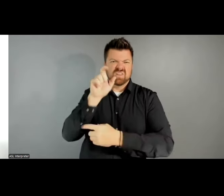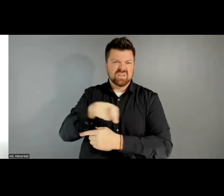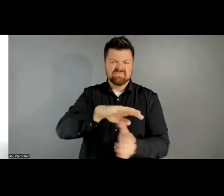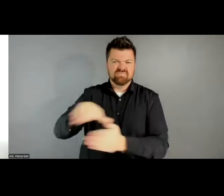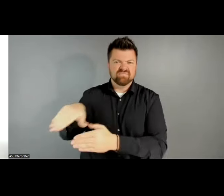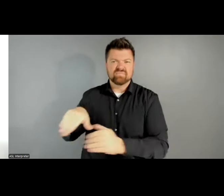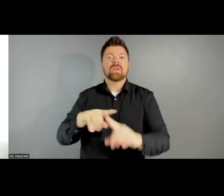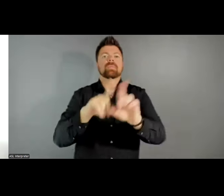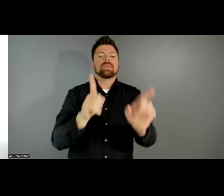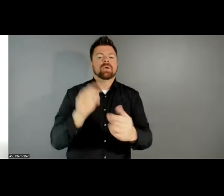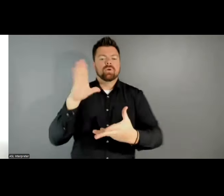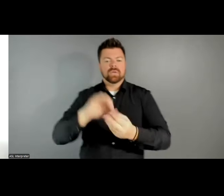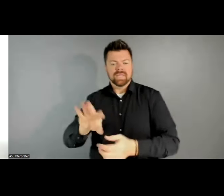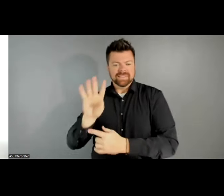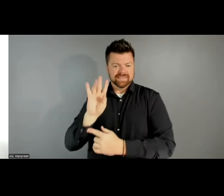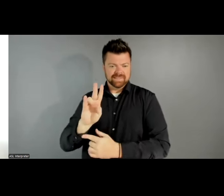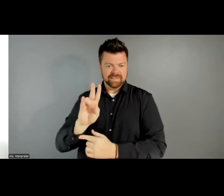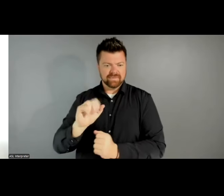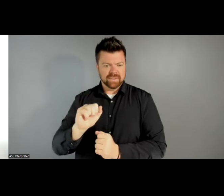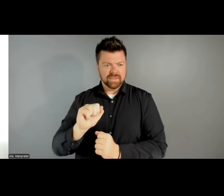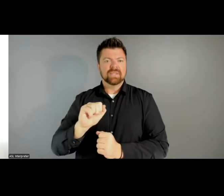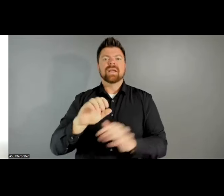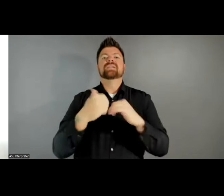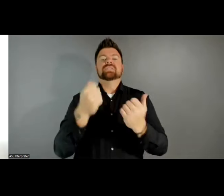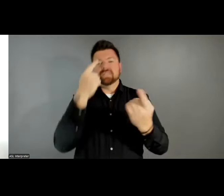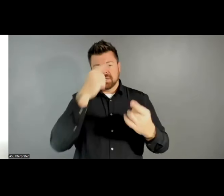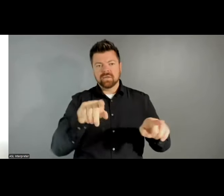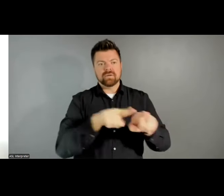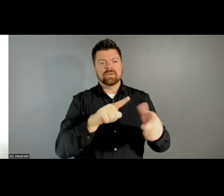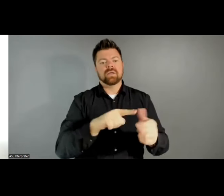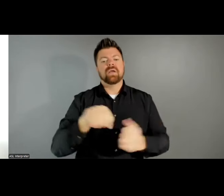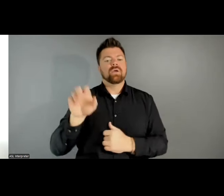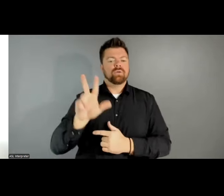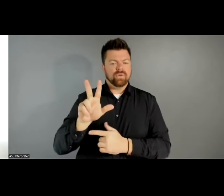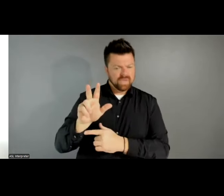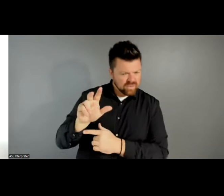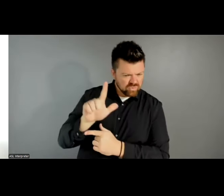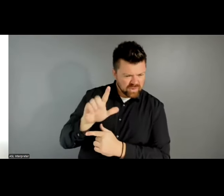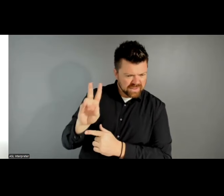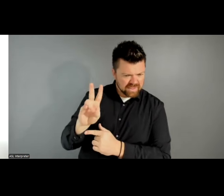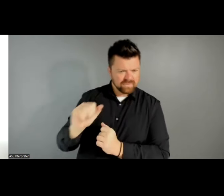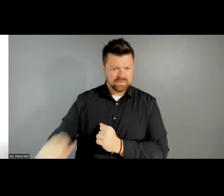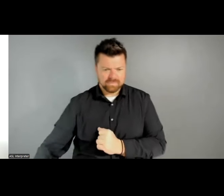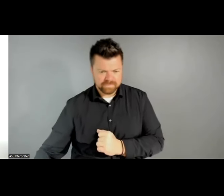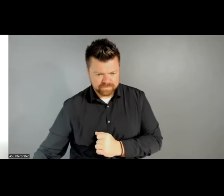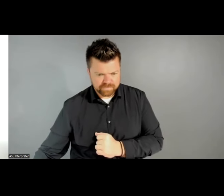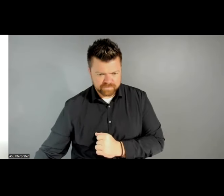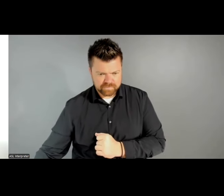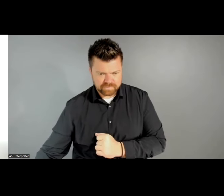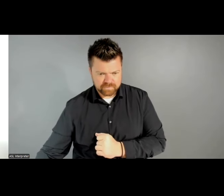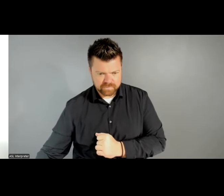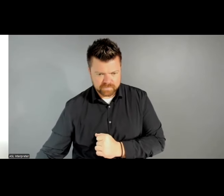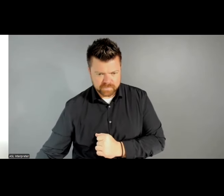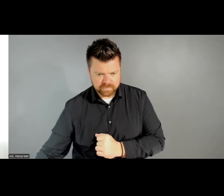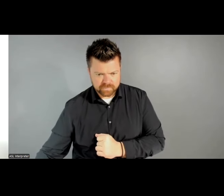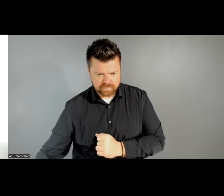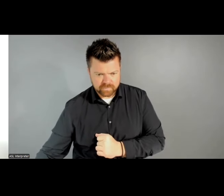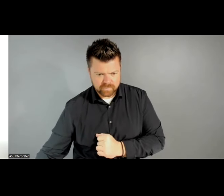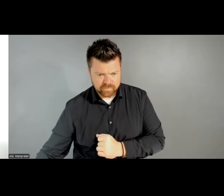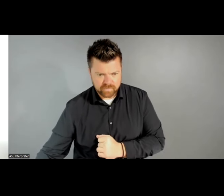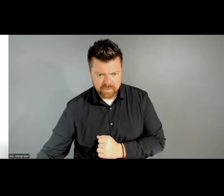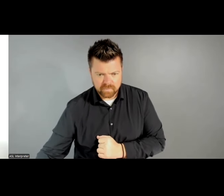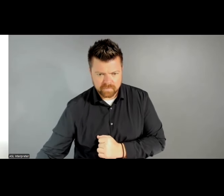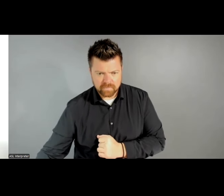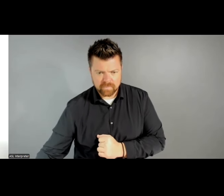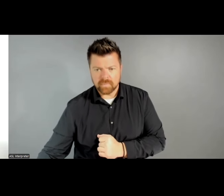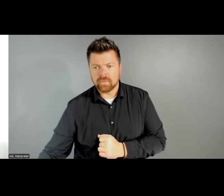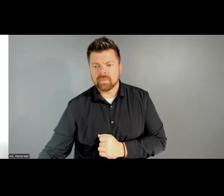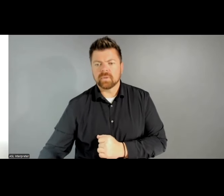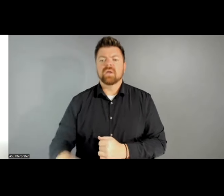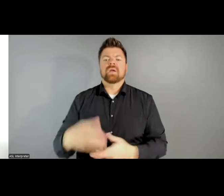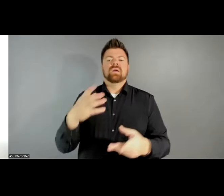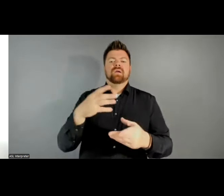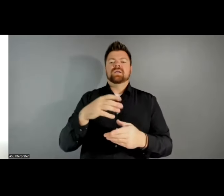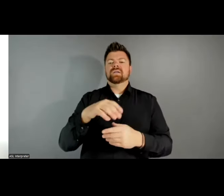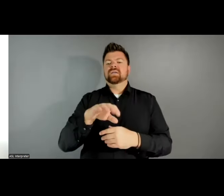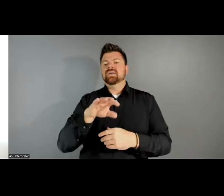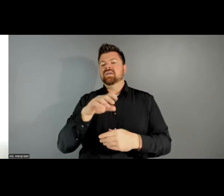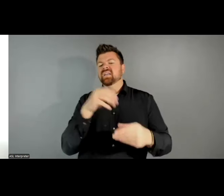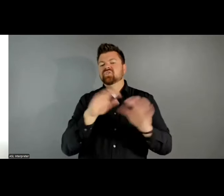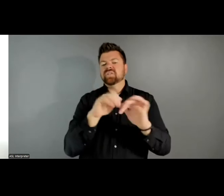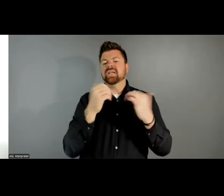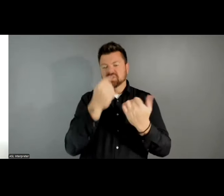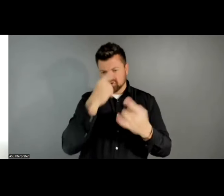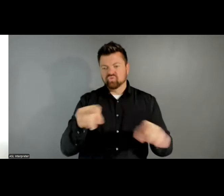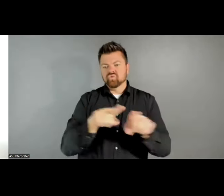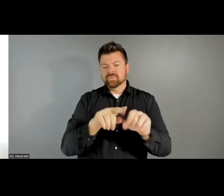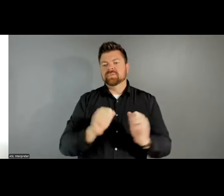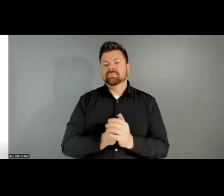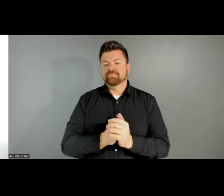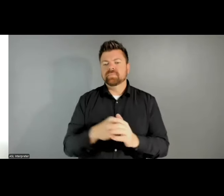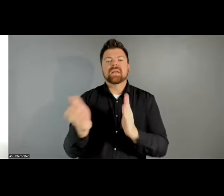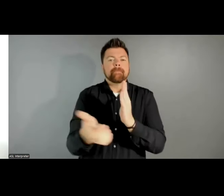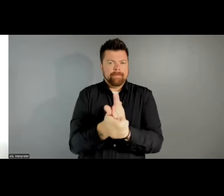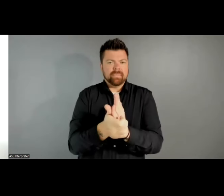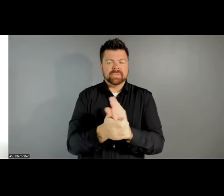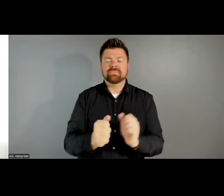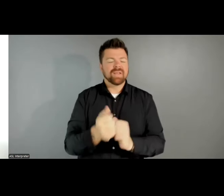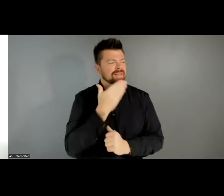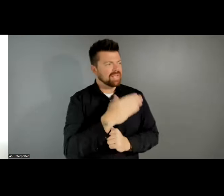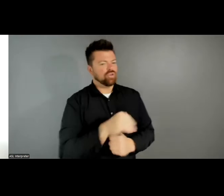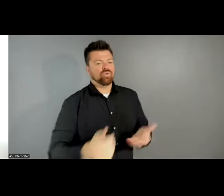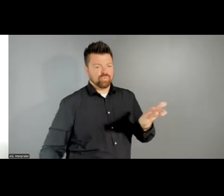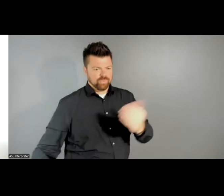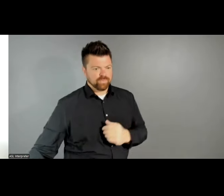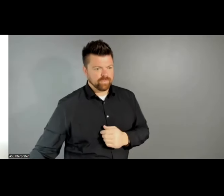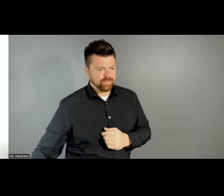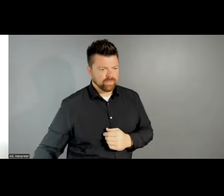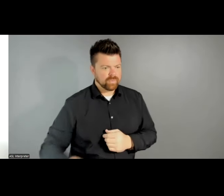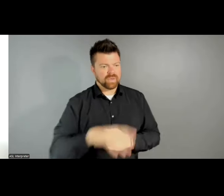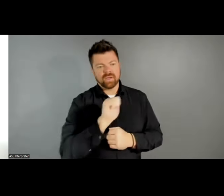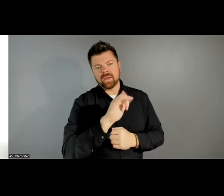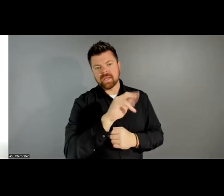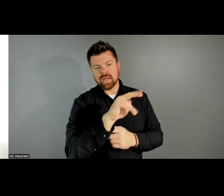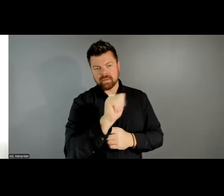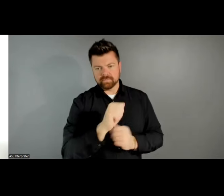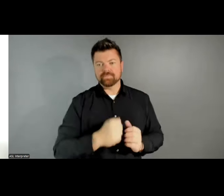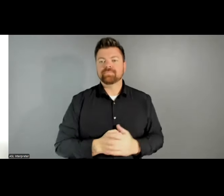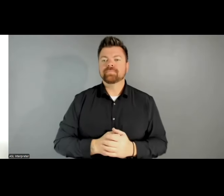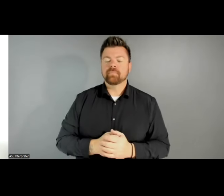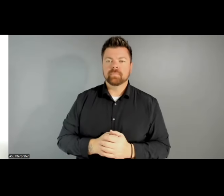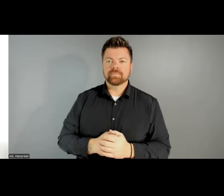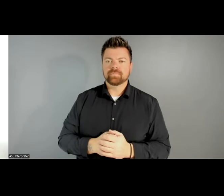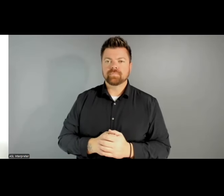interagency agreements and three 20% amendments. Thank you. - Thank you, Ayanna. As we near the